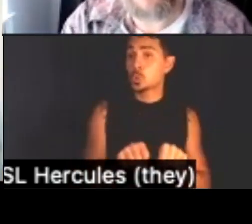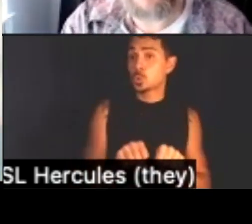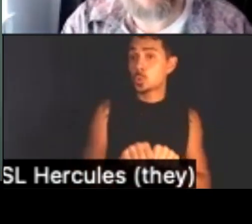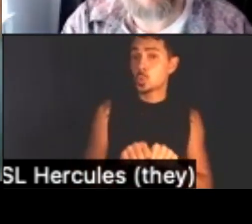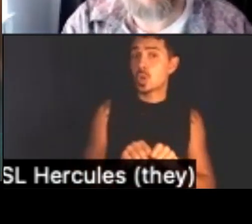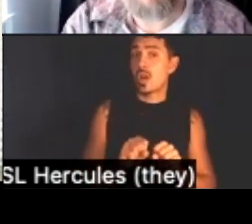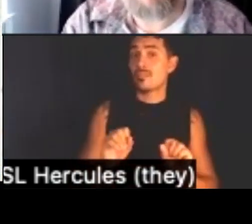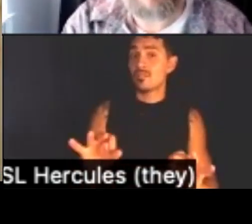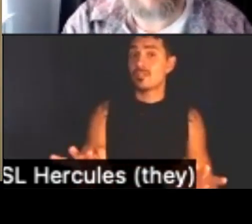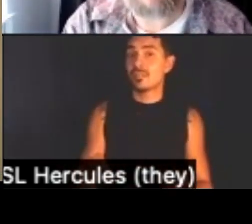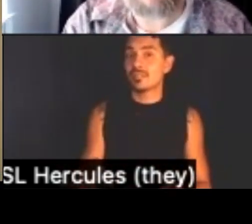Dad!